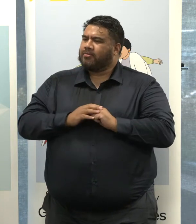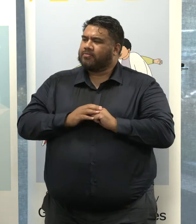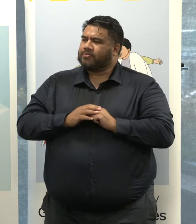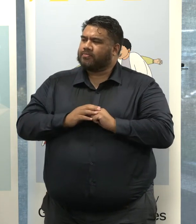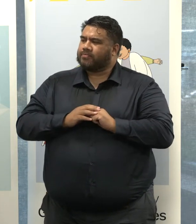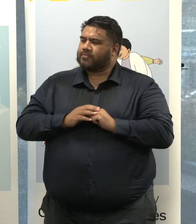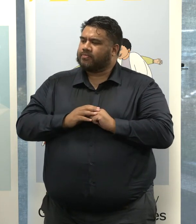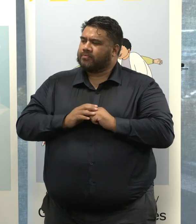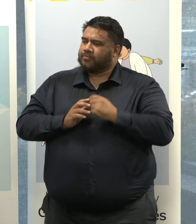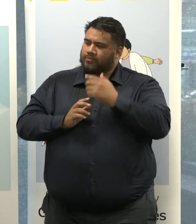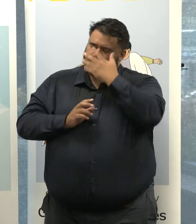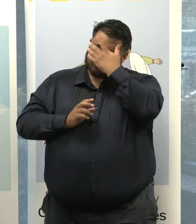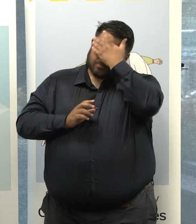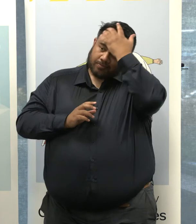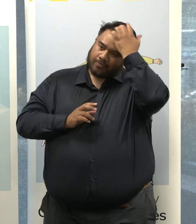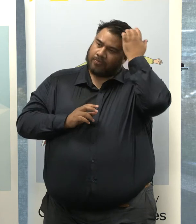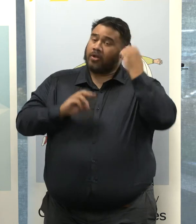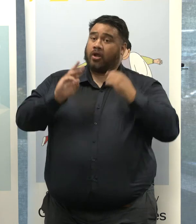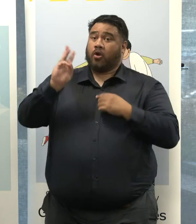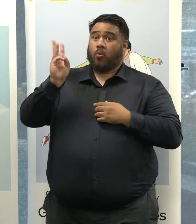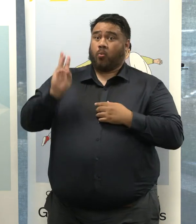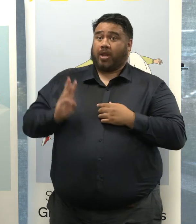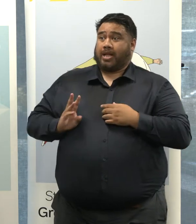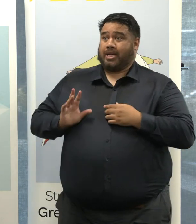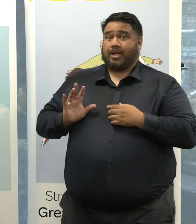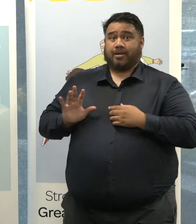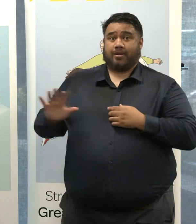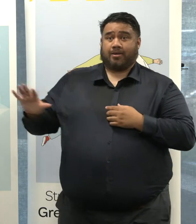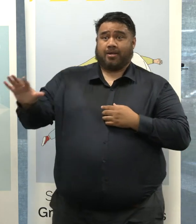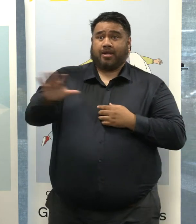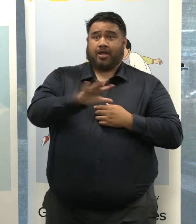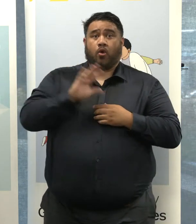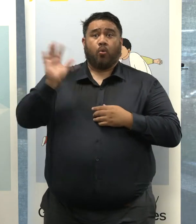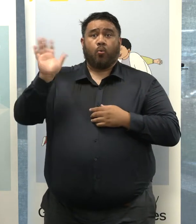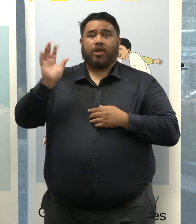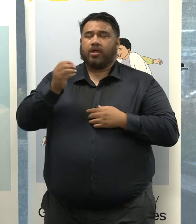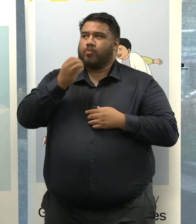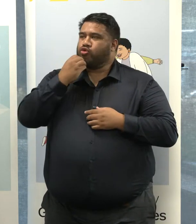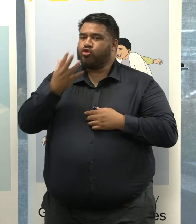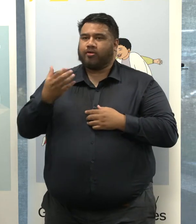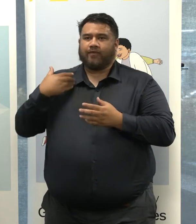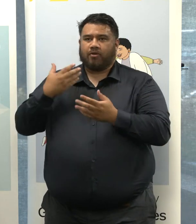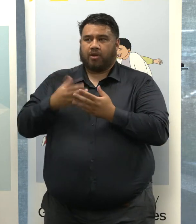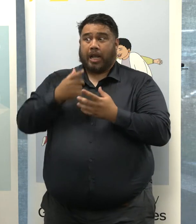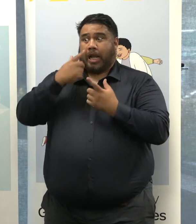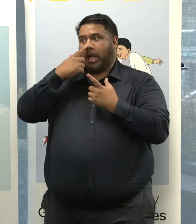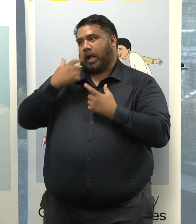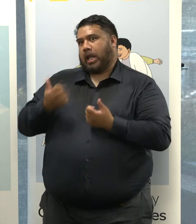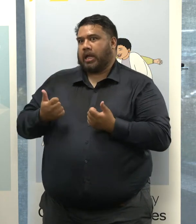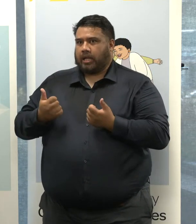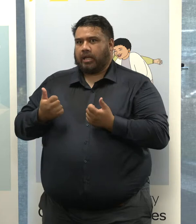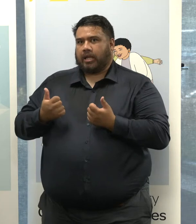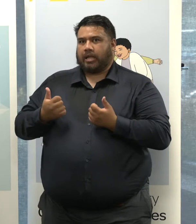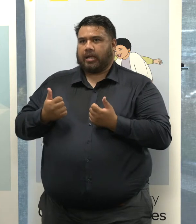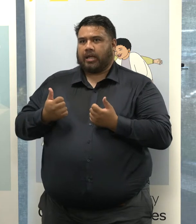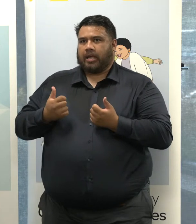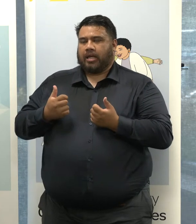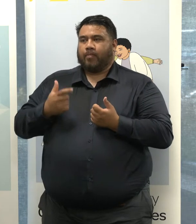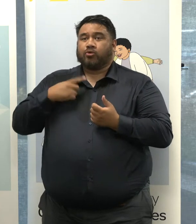can to serve them. We do have the option of having